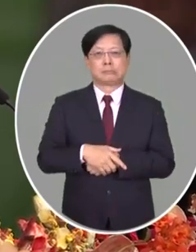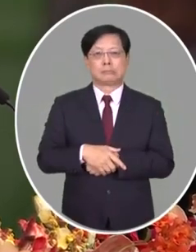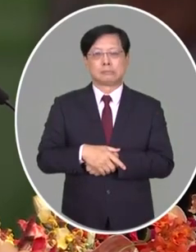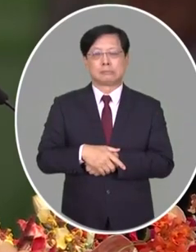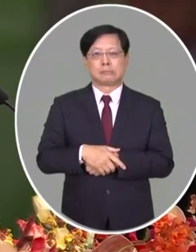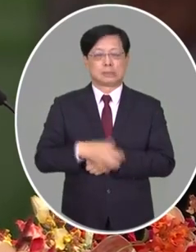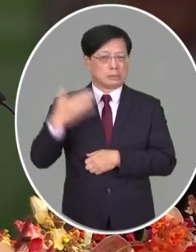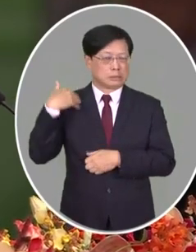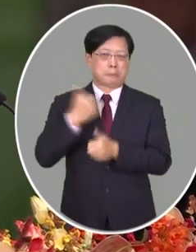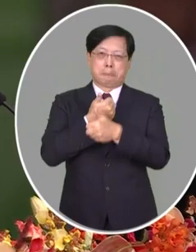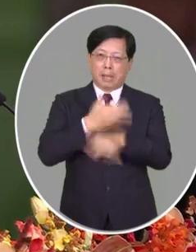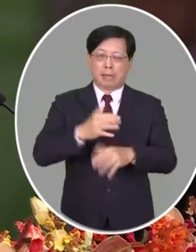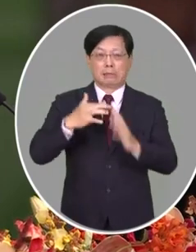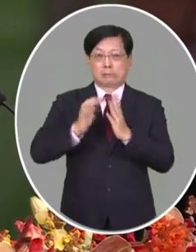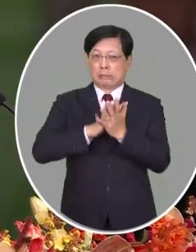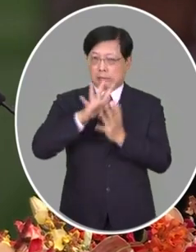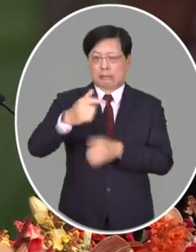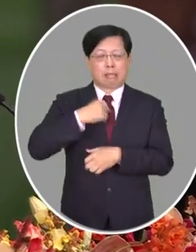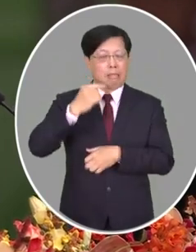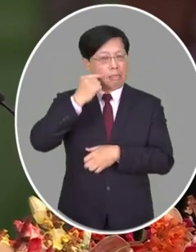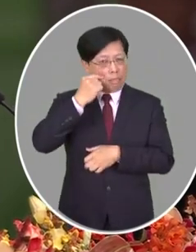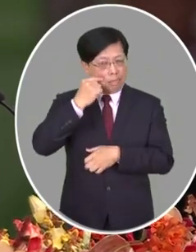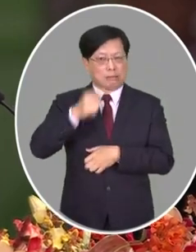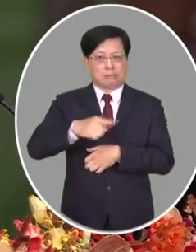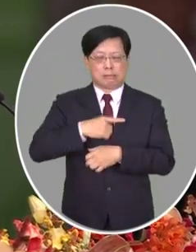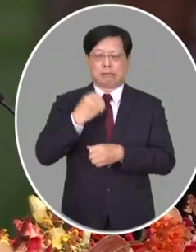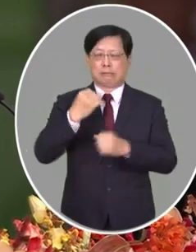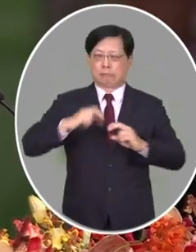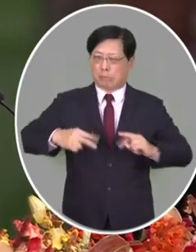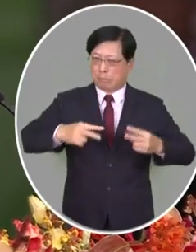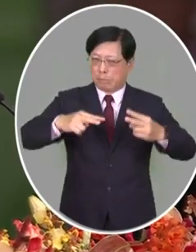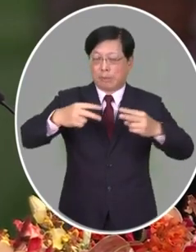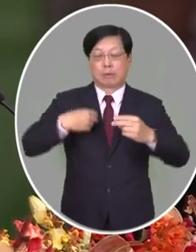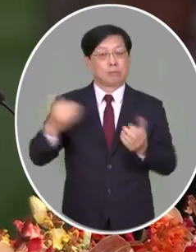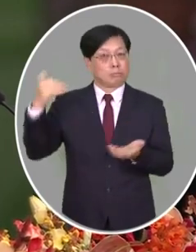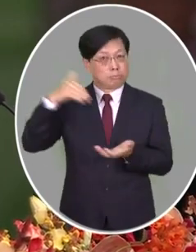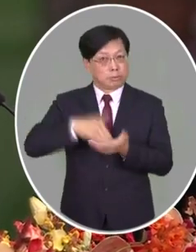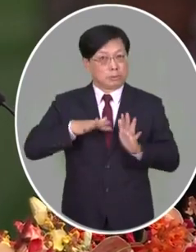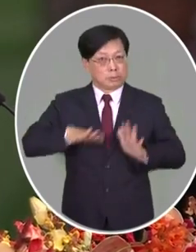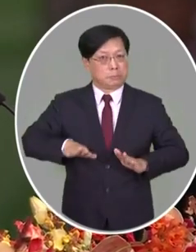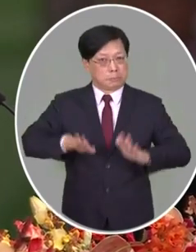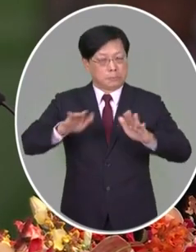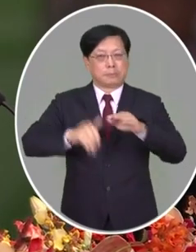have gone through the arduous road of post-war recovery to achieve today's development results.